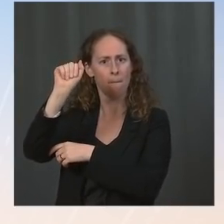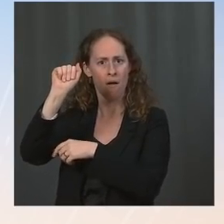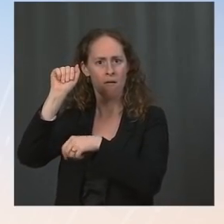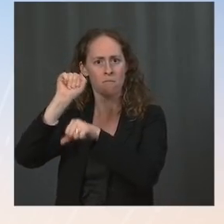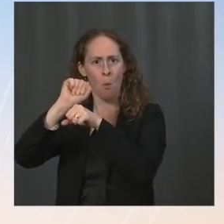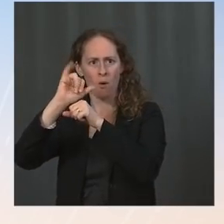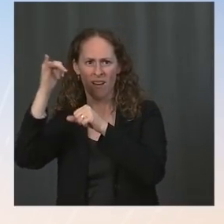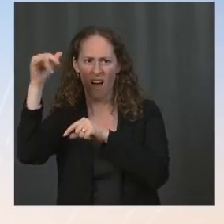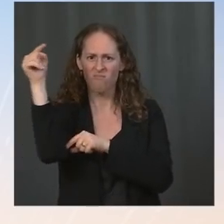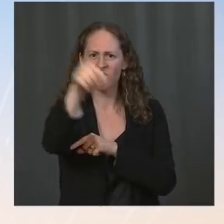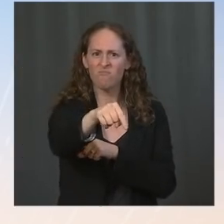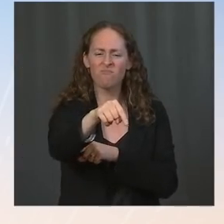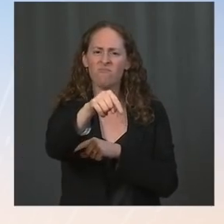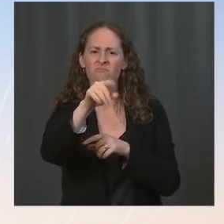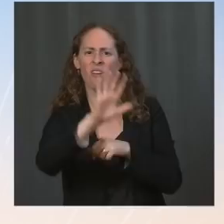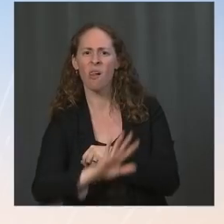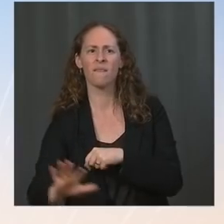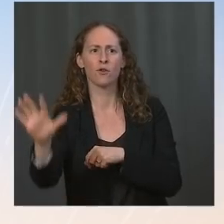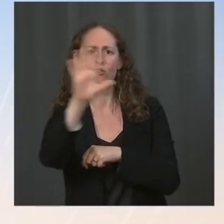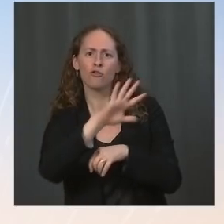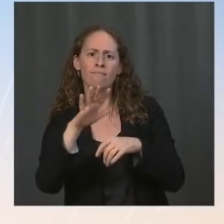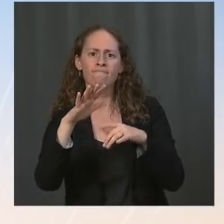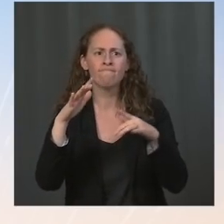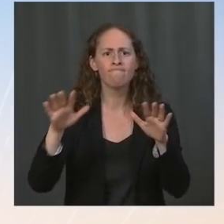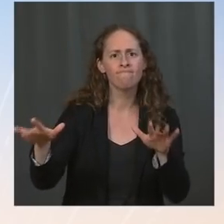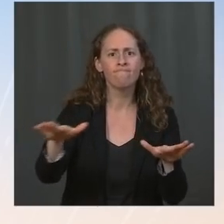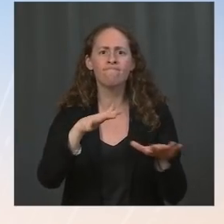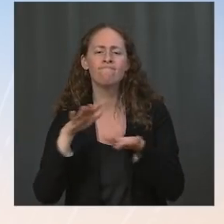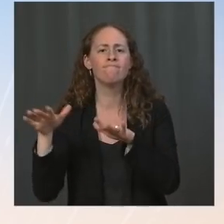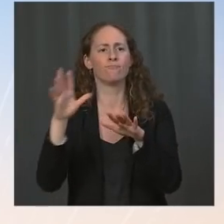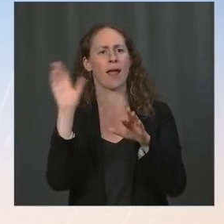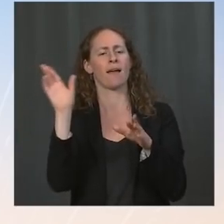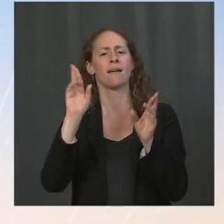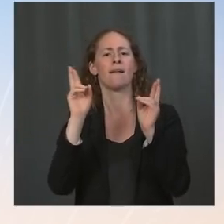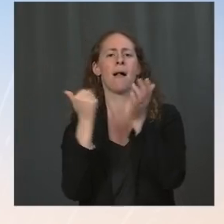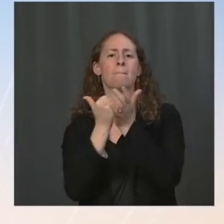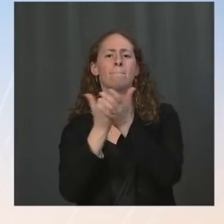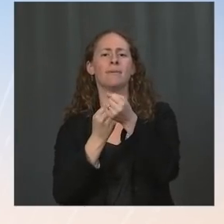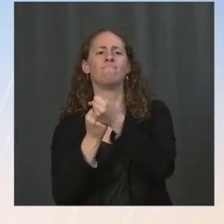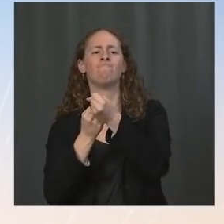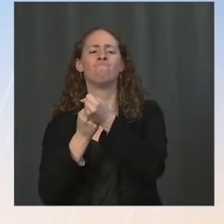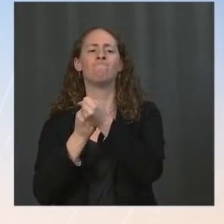and are ready to provide additional support as needed. FEMA has staged more than 3.4 million meals,